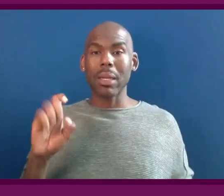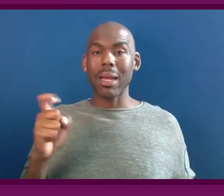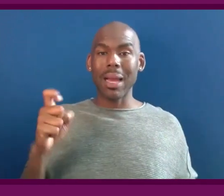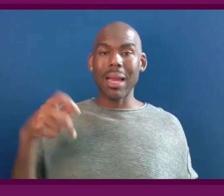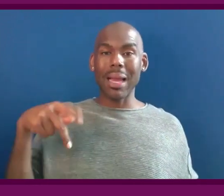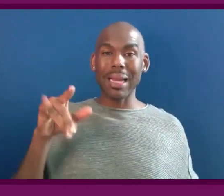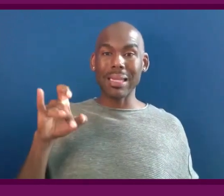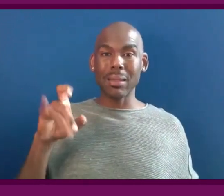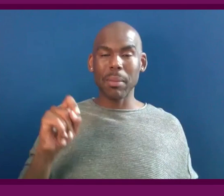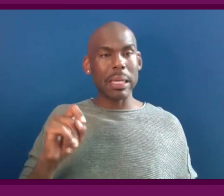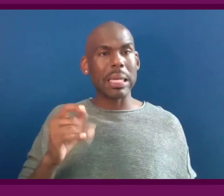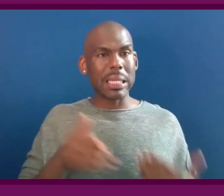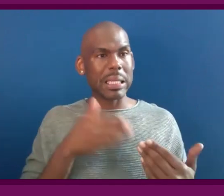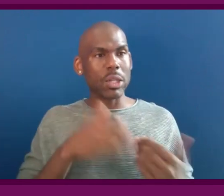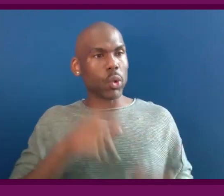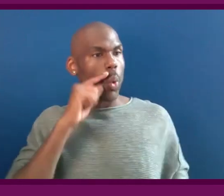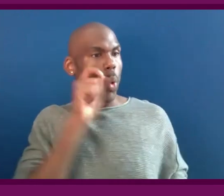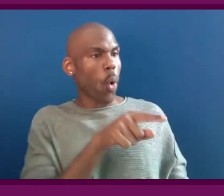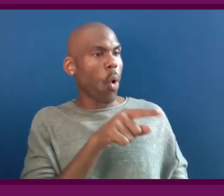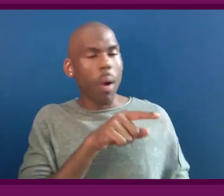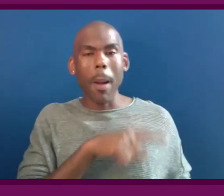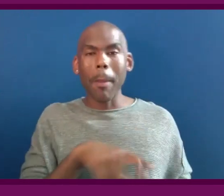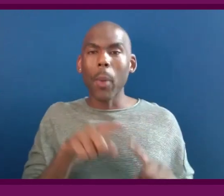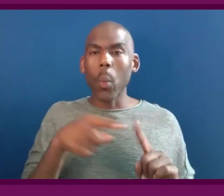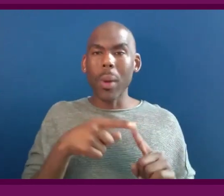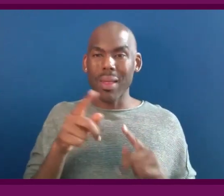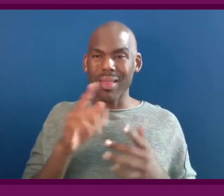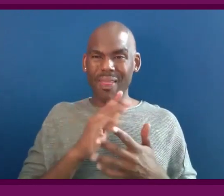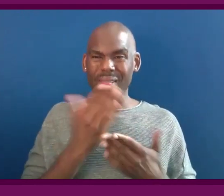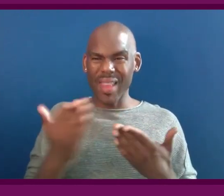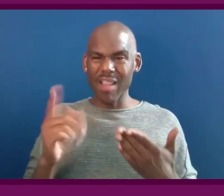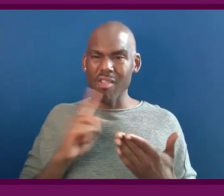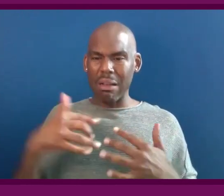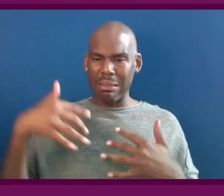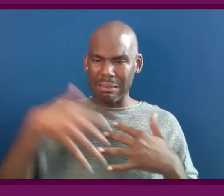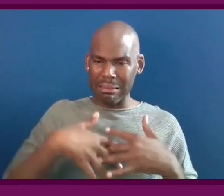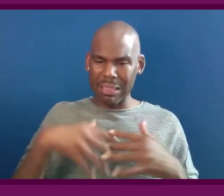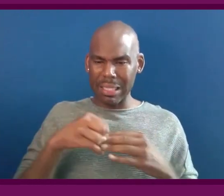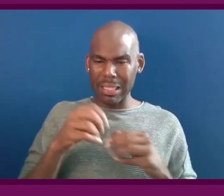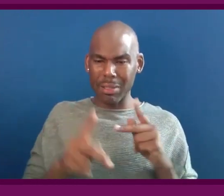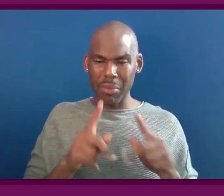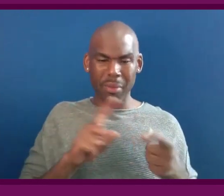the biases that are ingrained within people by, and I love how Kamilah puts it, friends,